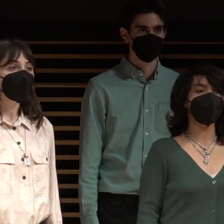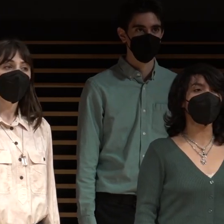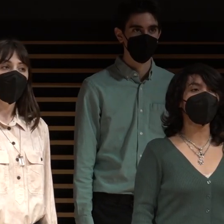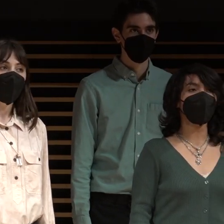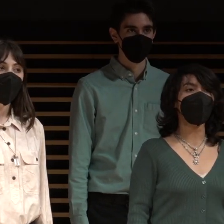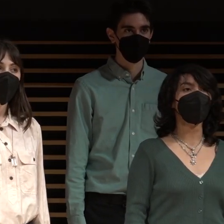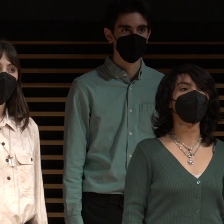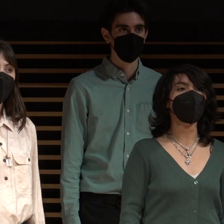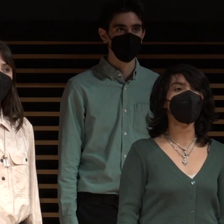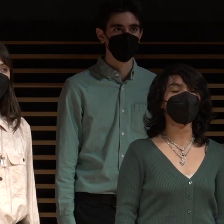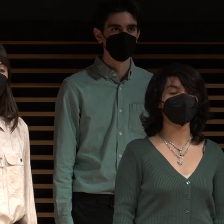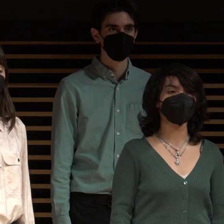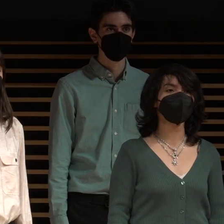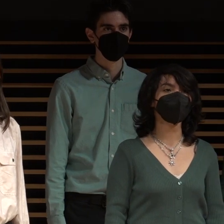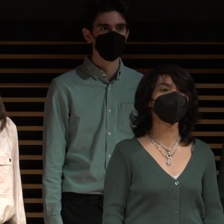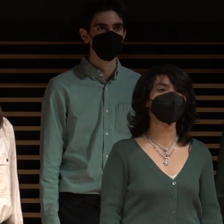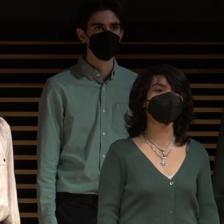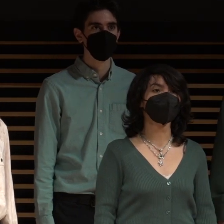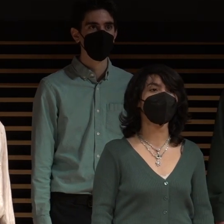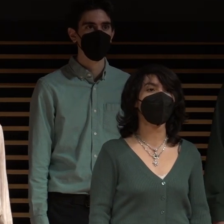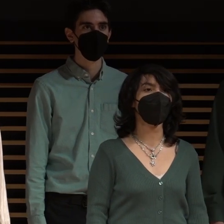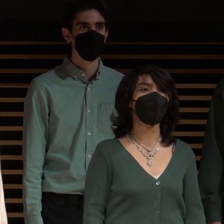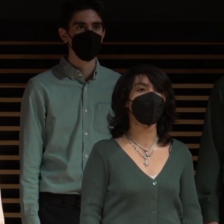oh